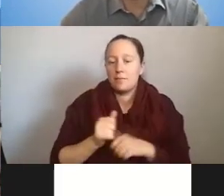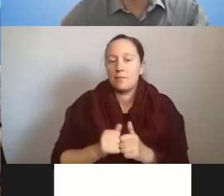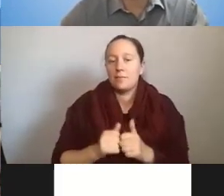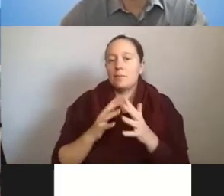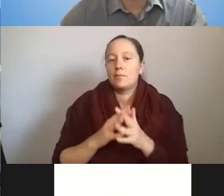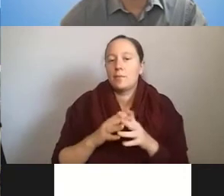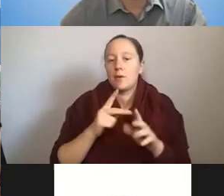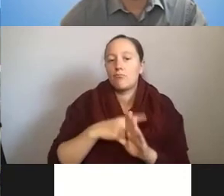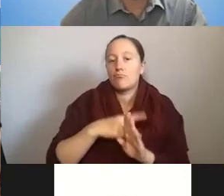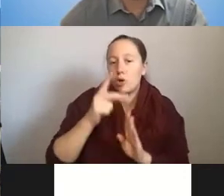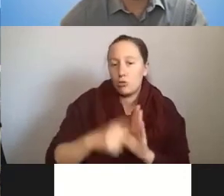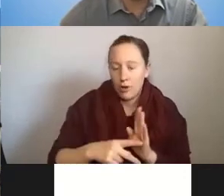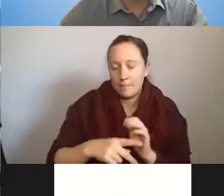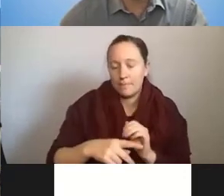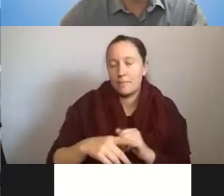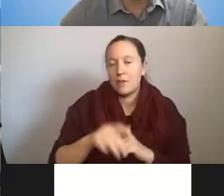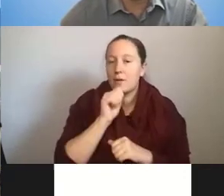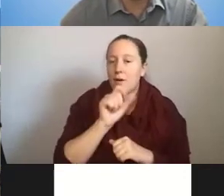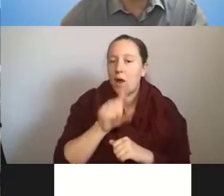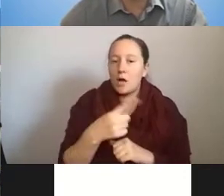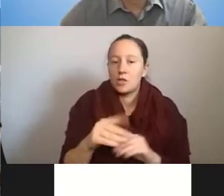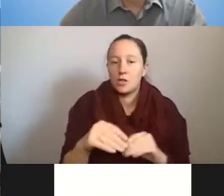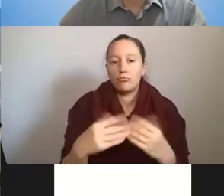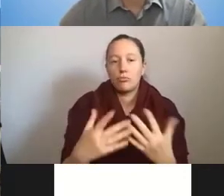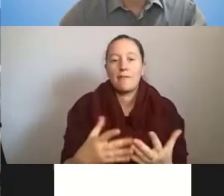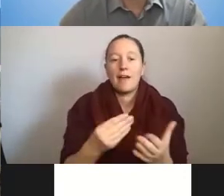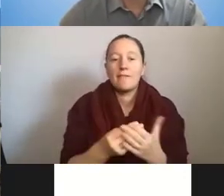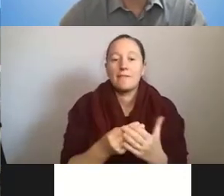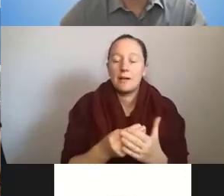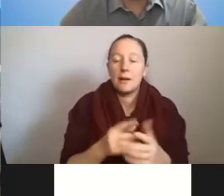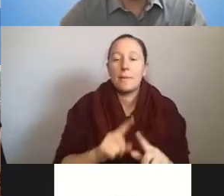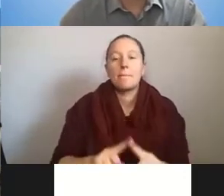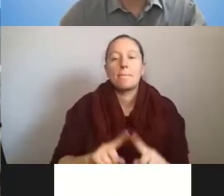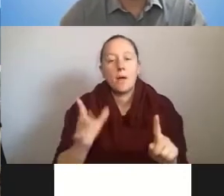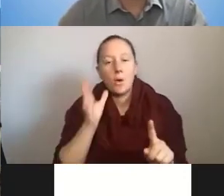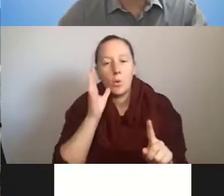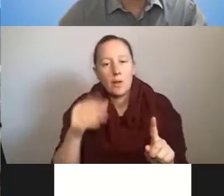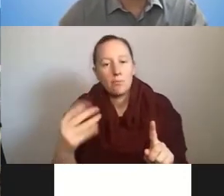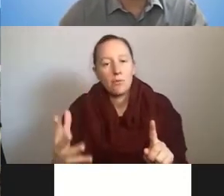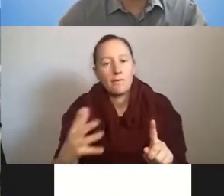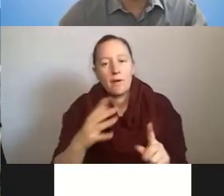where we will not just provide you with funding but provide you with all of the wraparound support